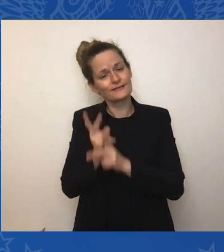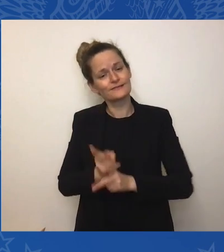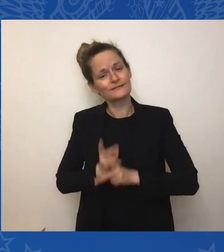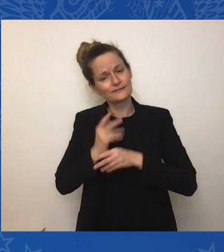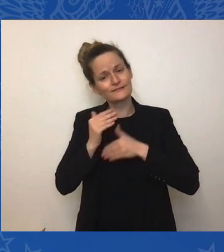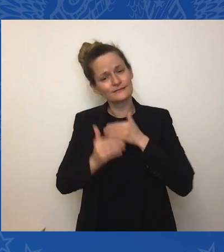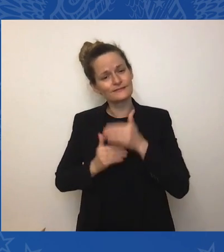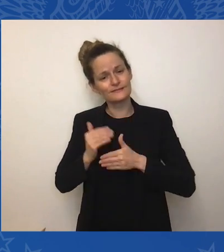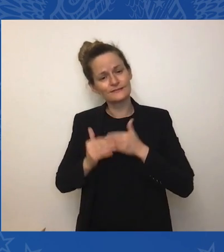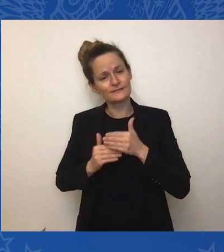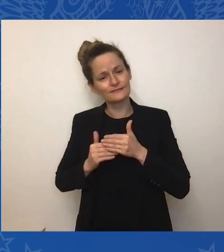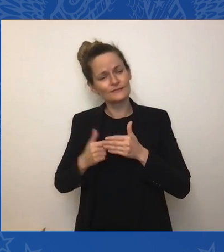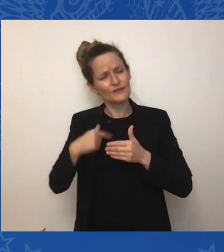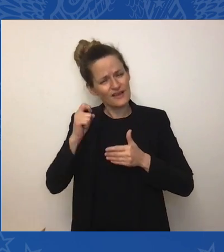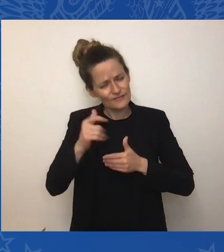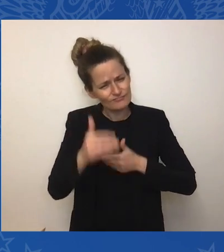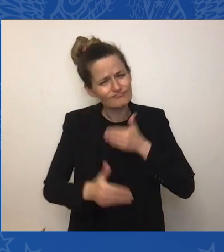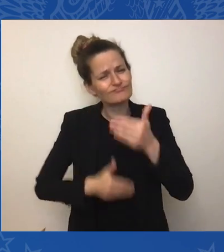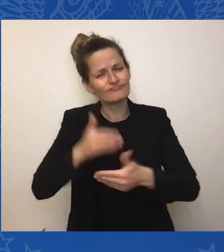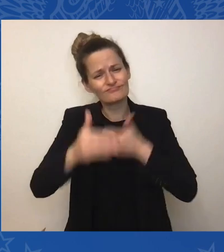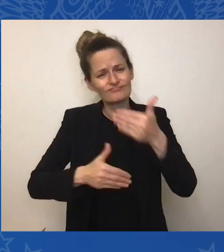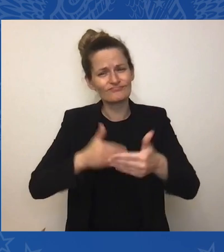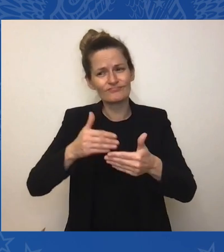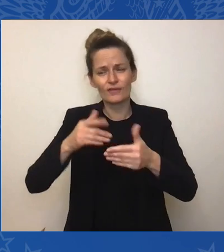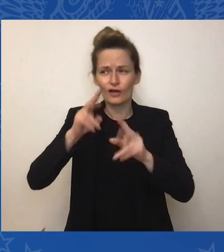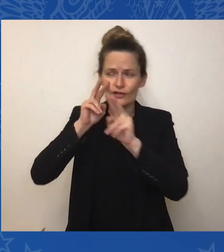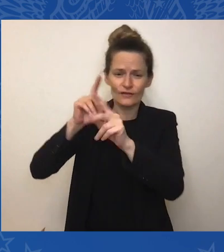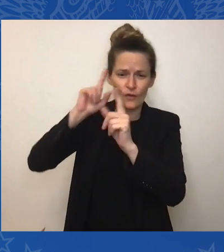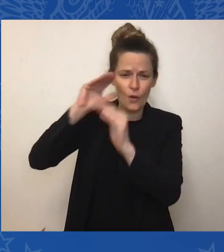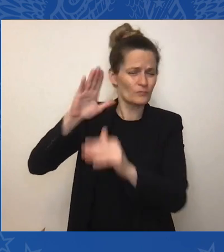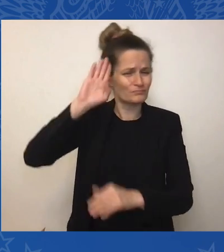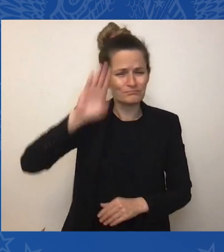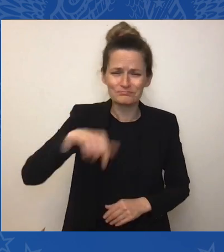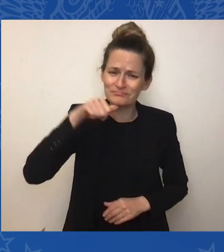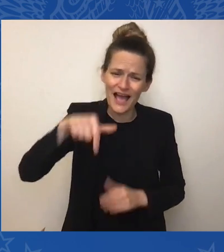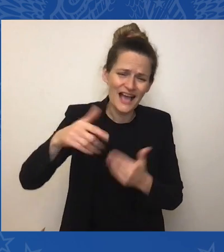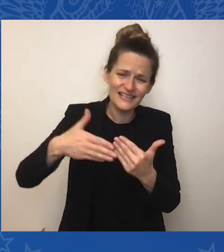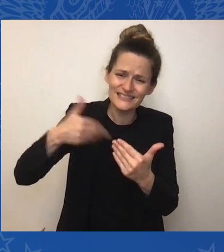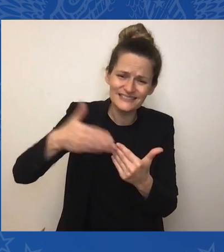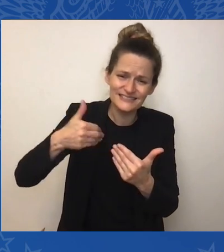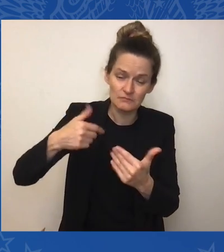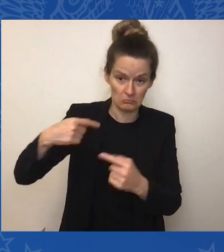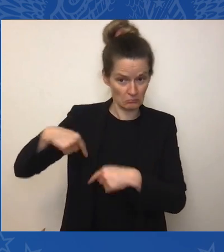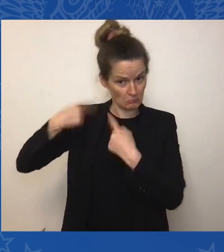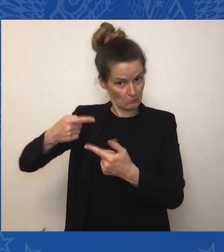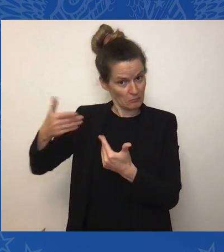But it's who we are -- people united by a idea -- by an idea, unbending in the face of adversity,